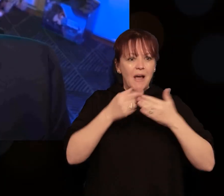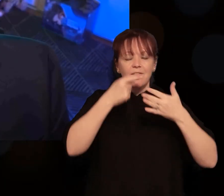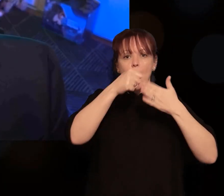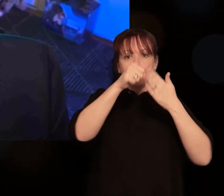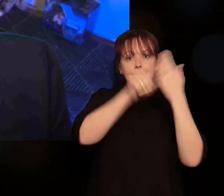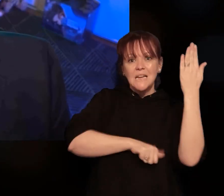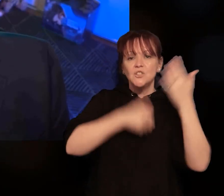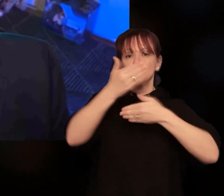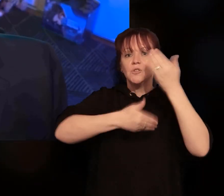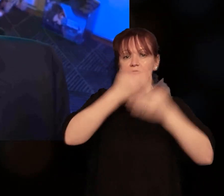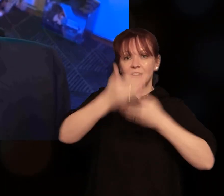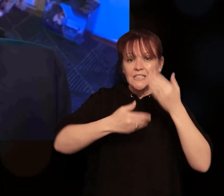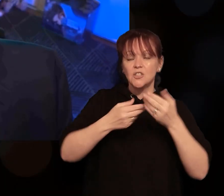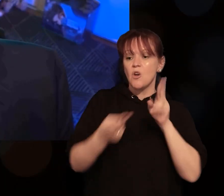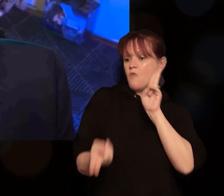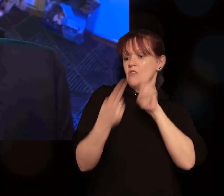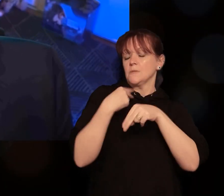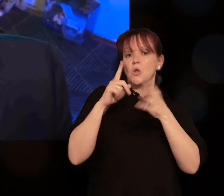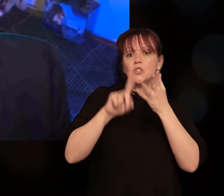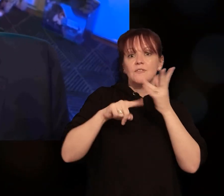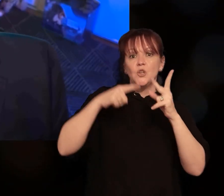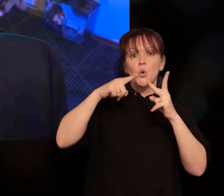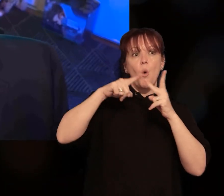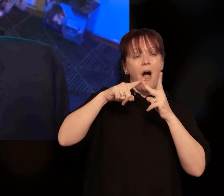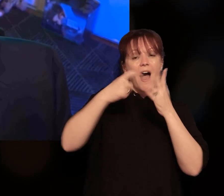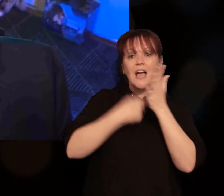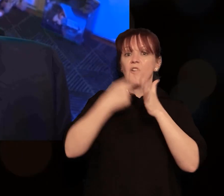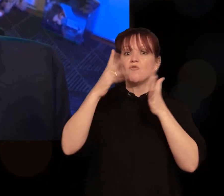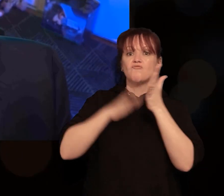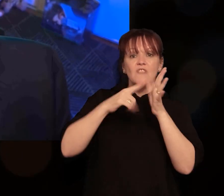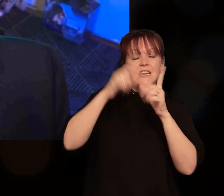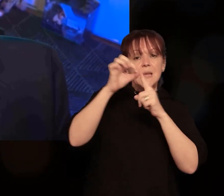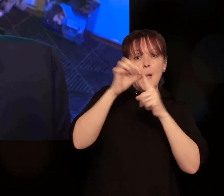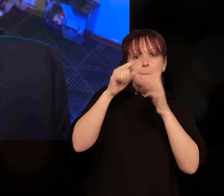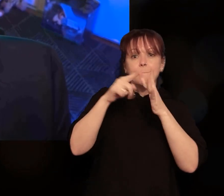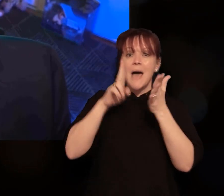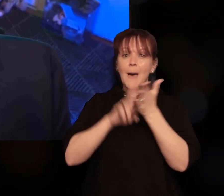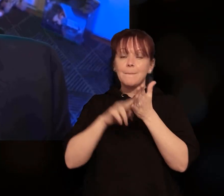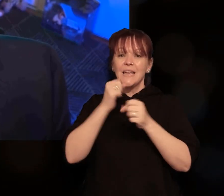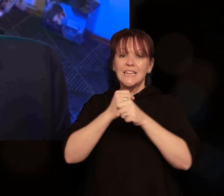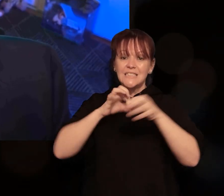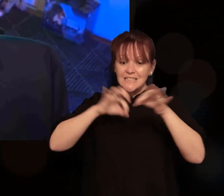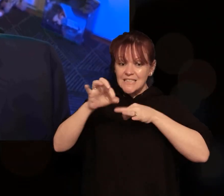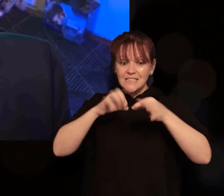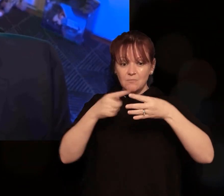frameworks to remapping systems, there are many ways in which engines could and should make